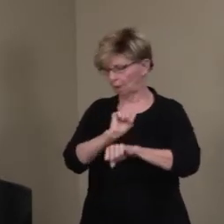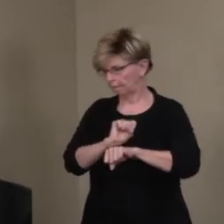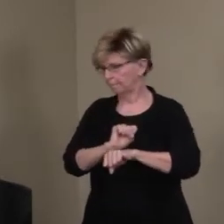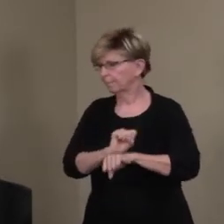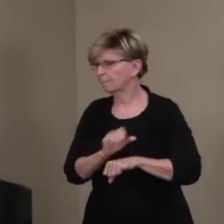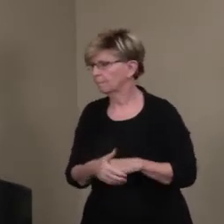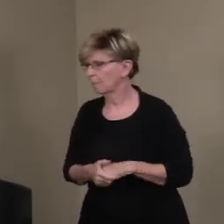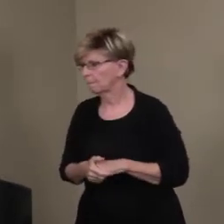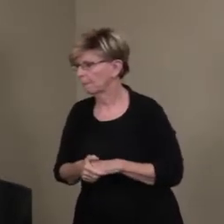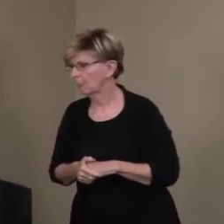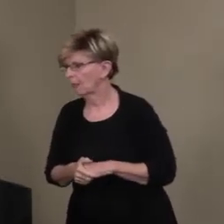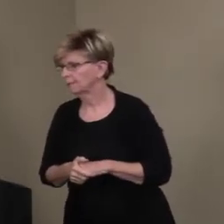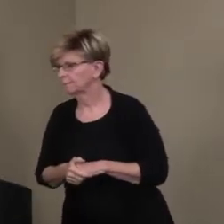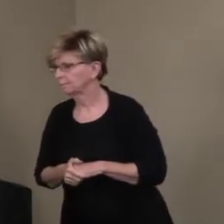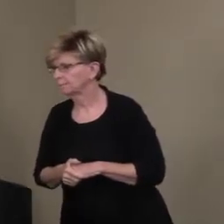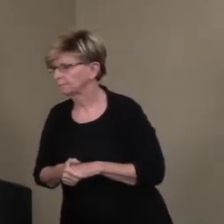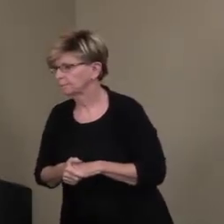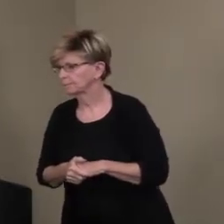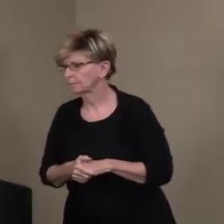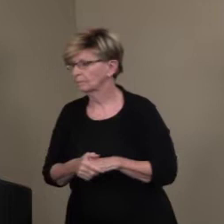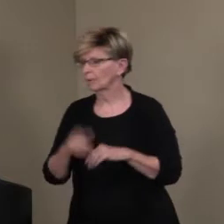must be a realistic job